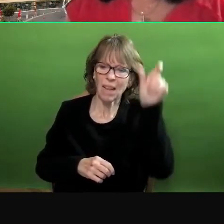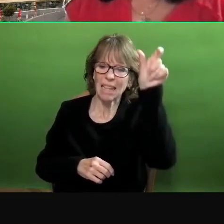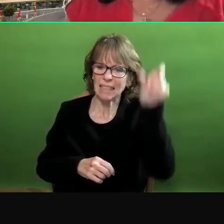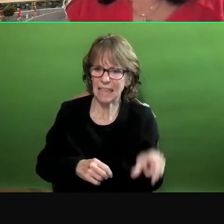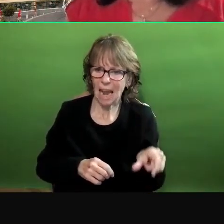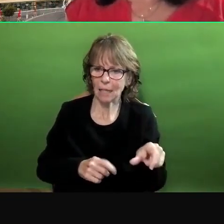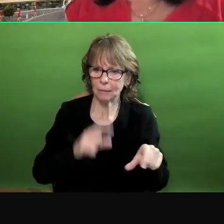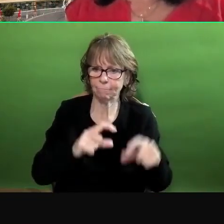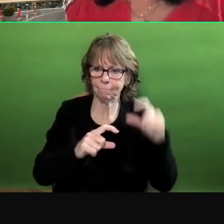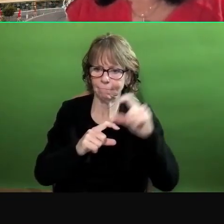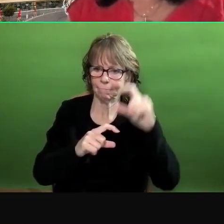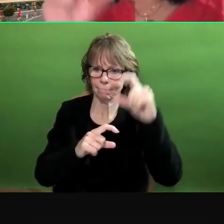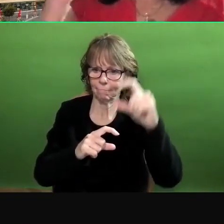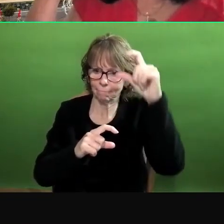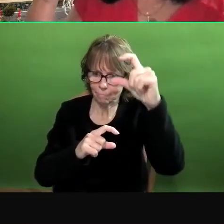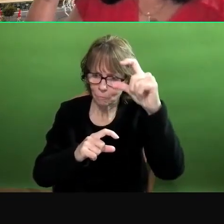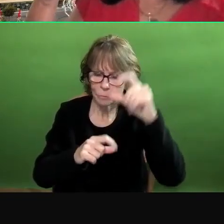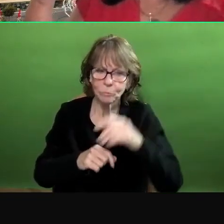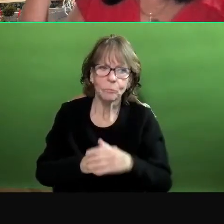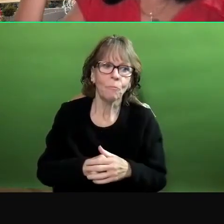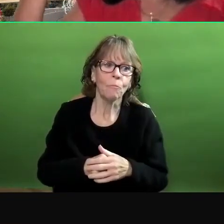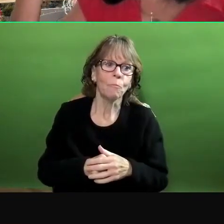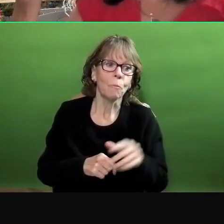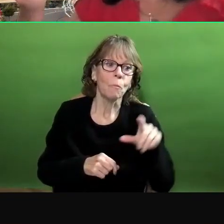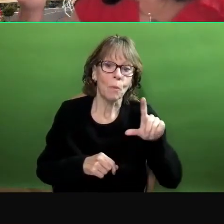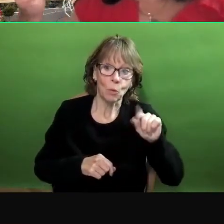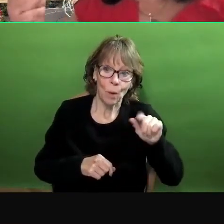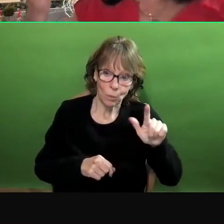And it's showing across three years, 2021, 2022,